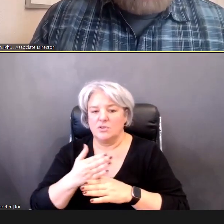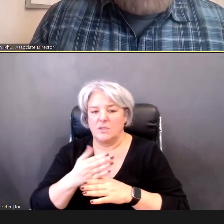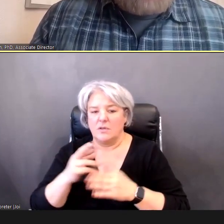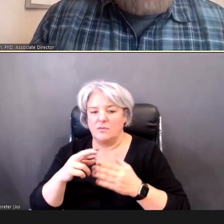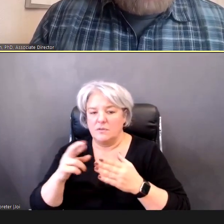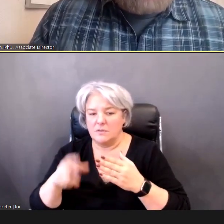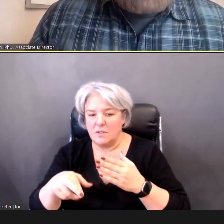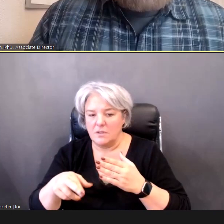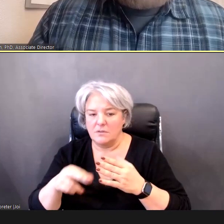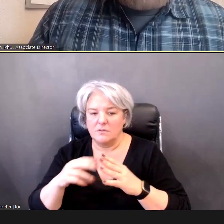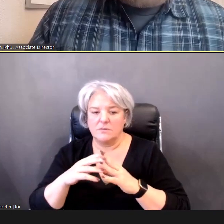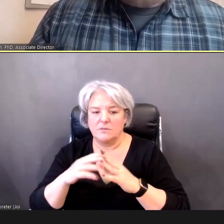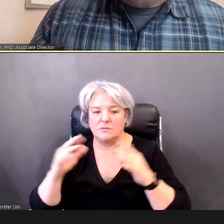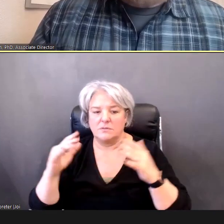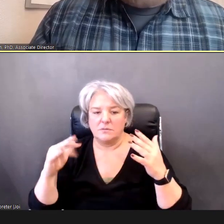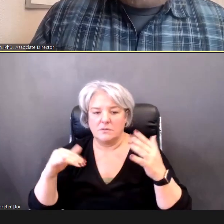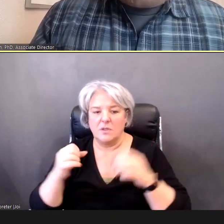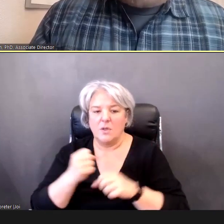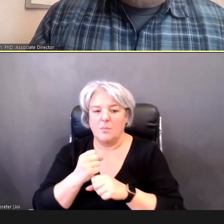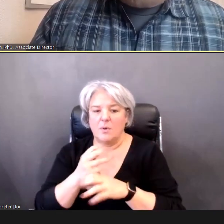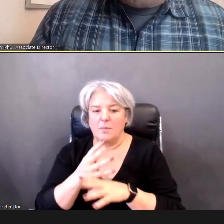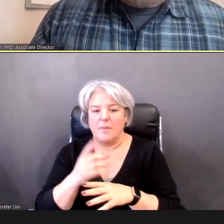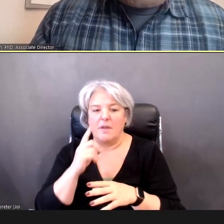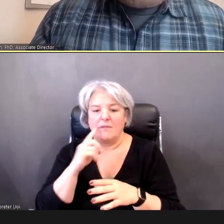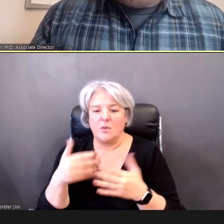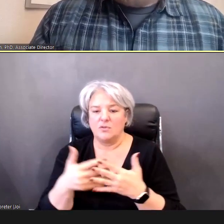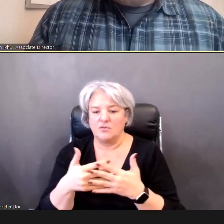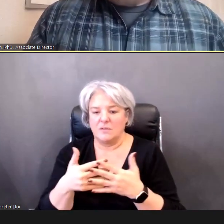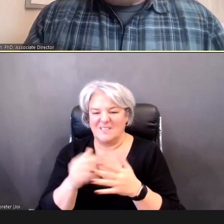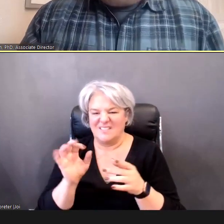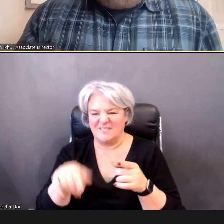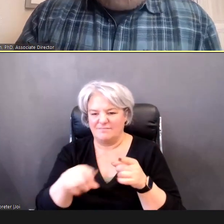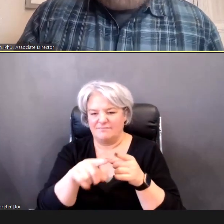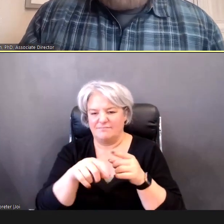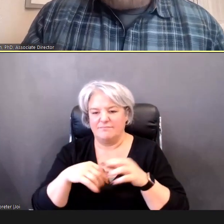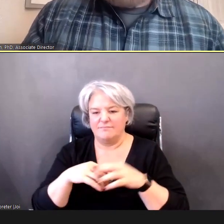um preparing for screening that's where those